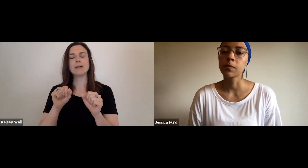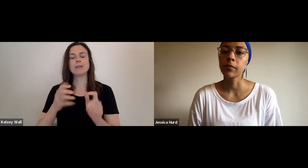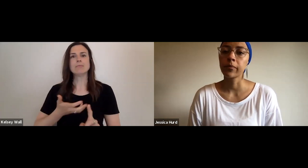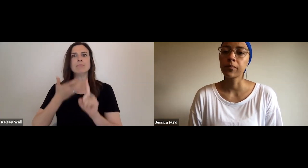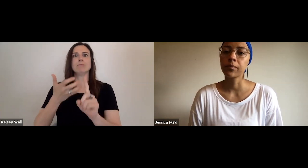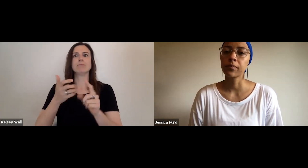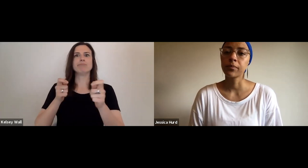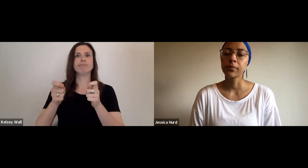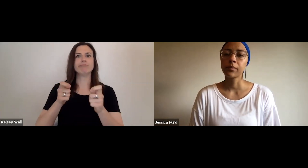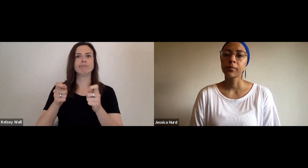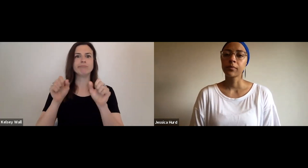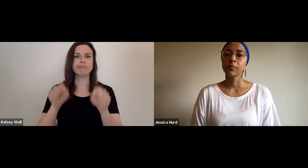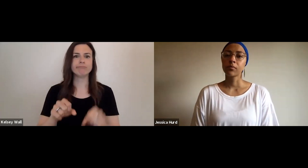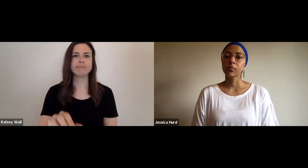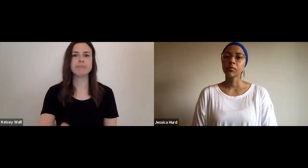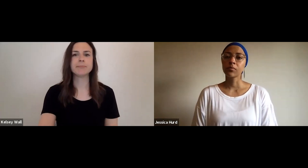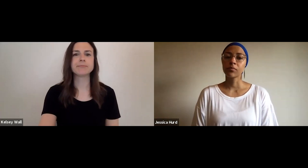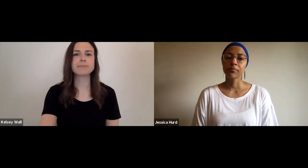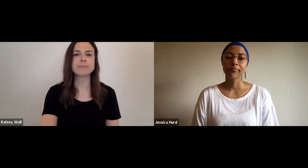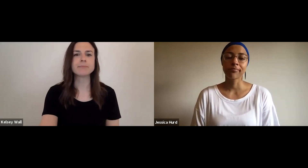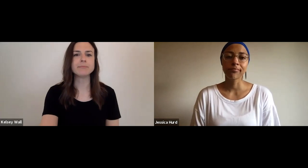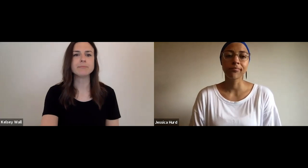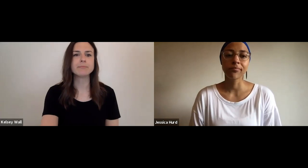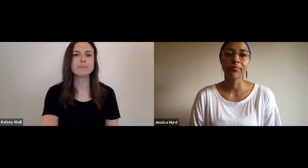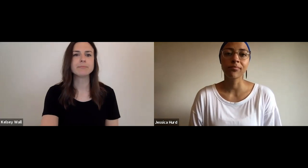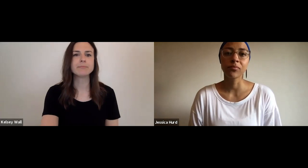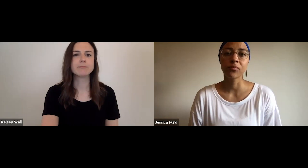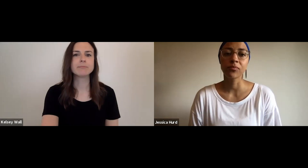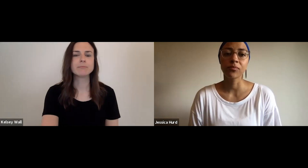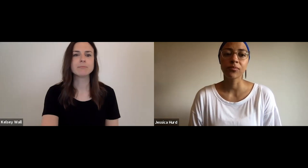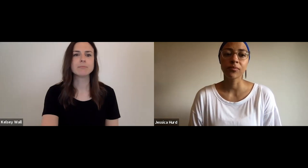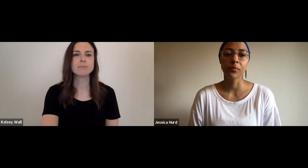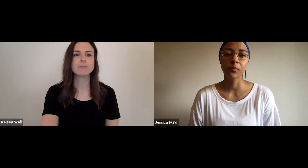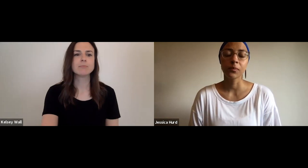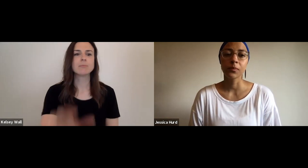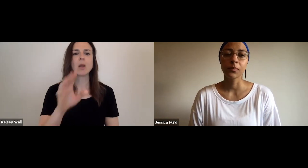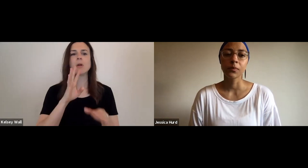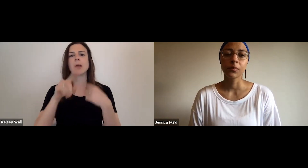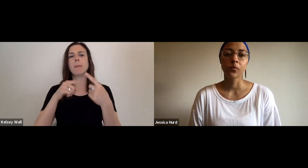but you can confront, face those emotions, and you can manage them.